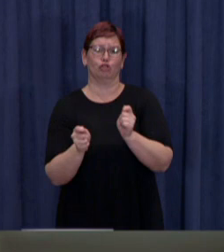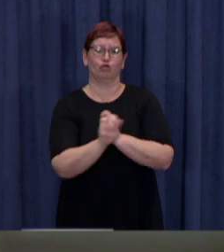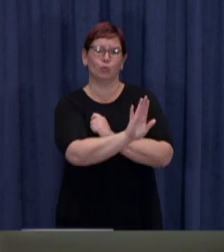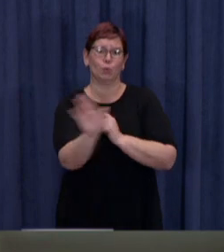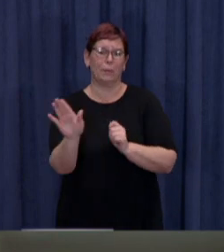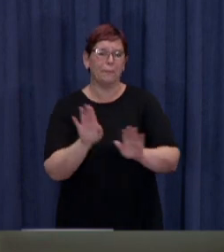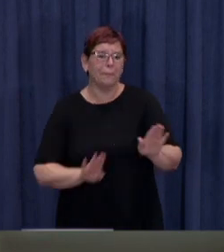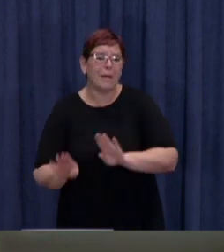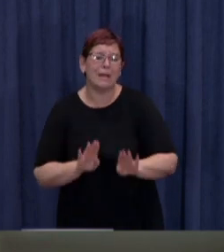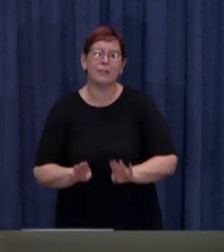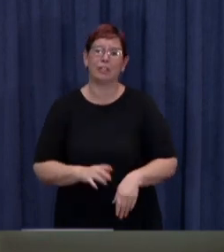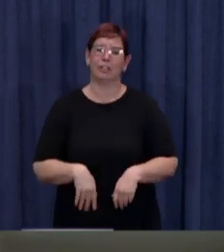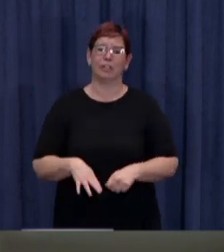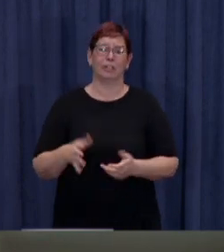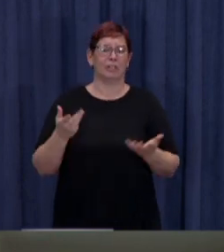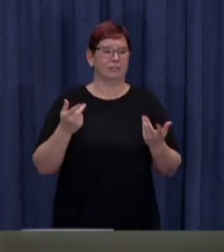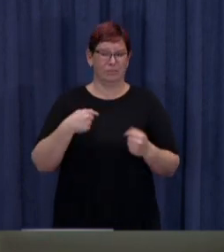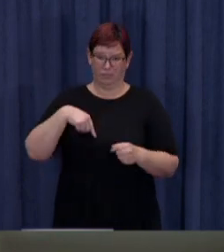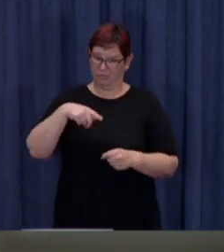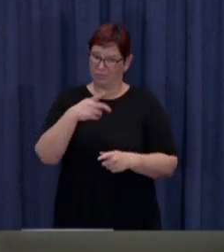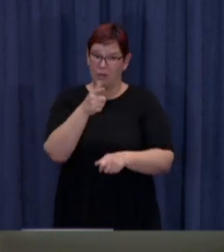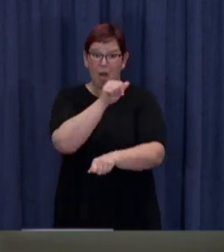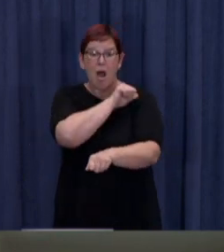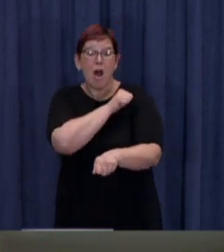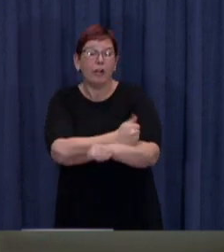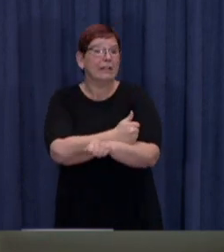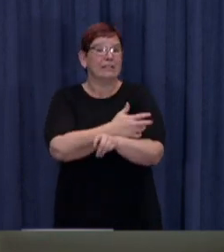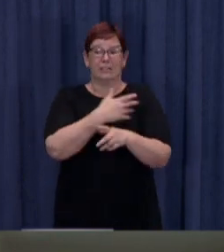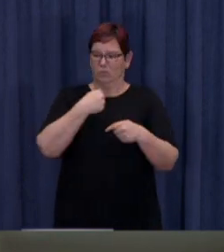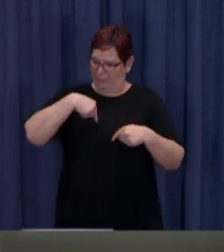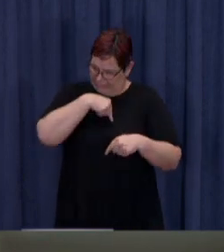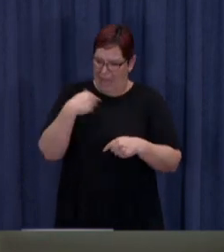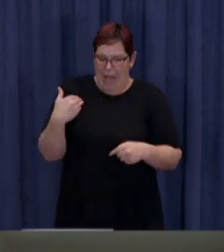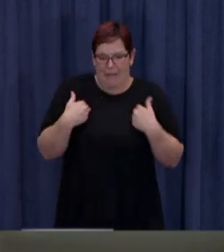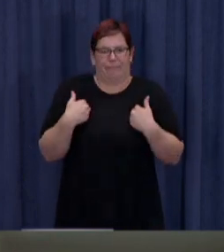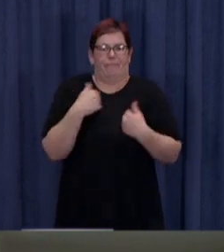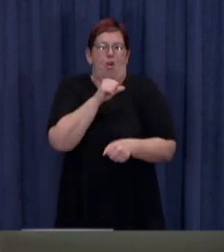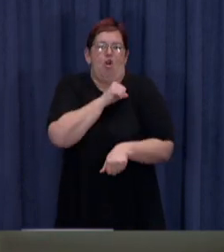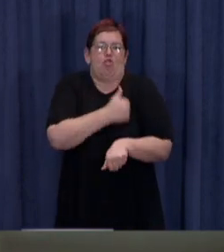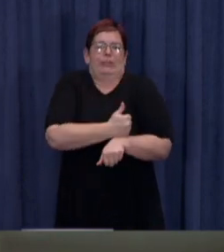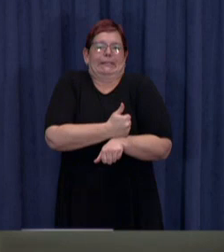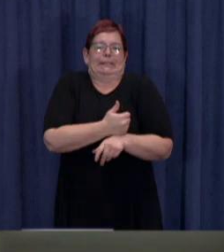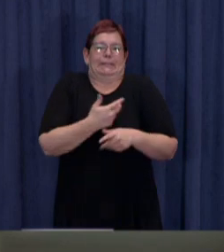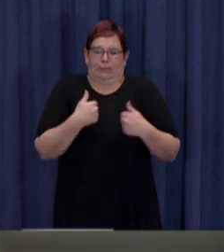And just a quick follow-up when was the last time the city actually declared a state of emergency like this?